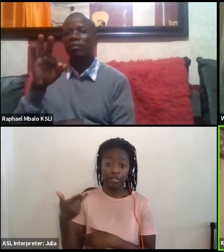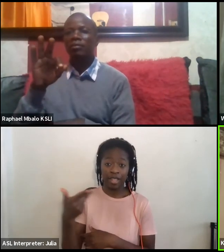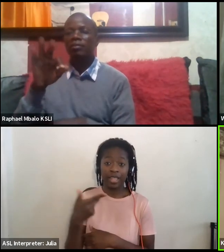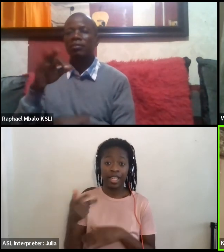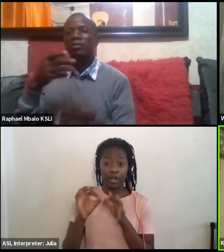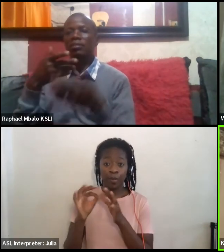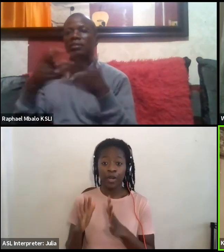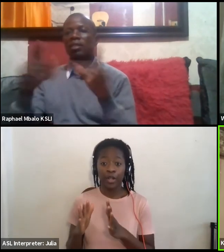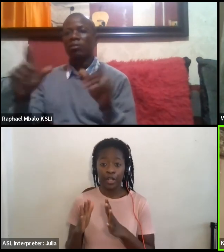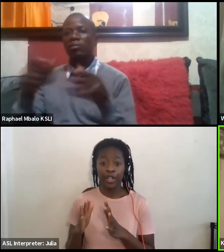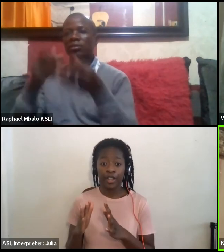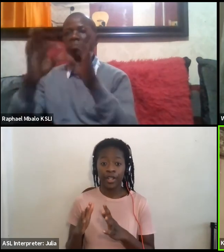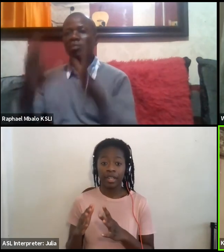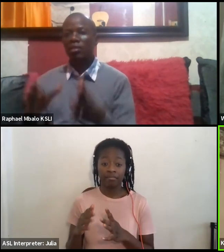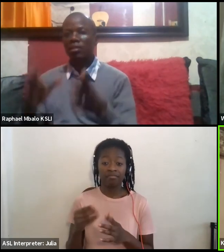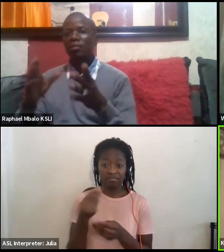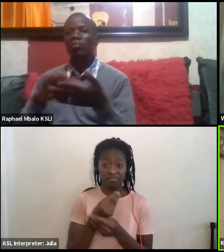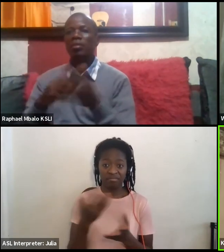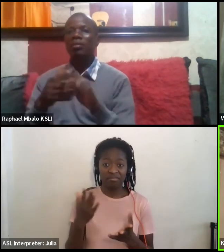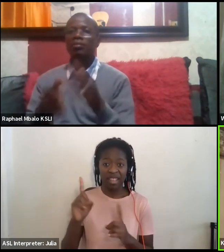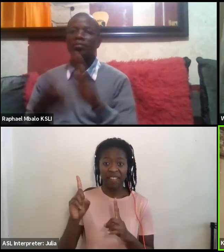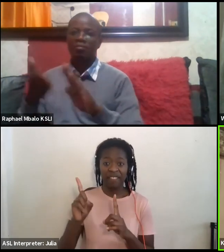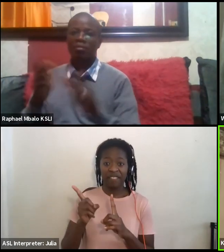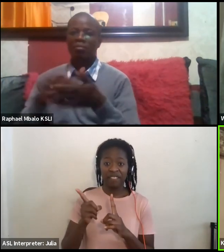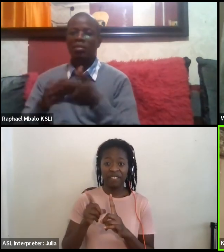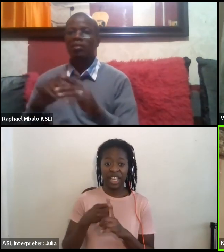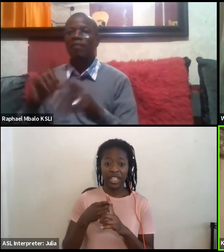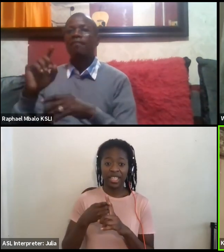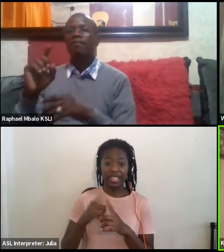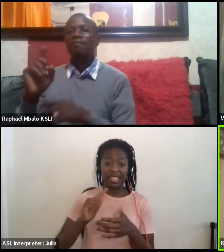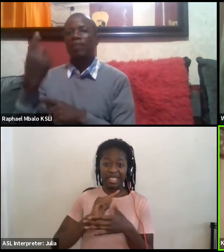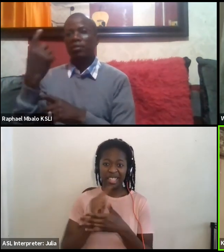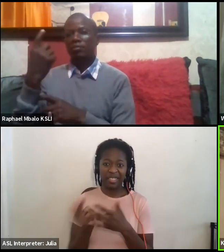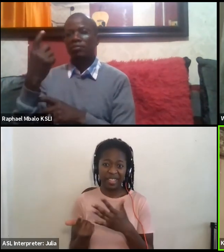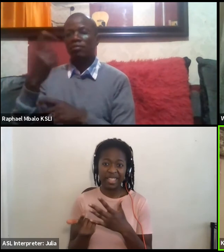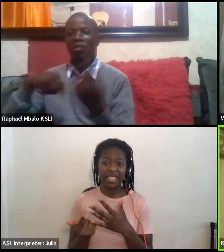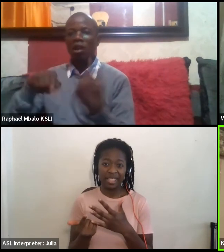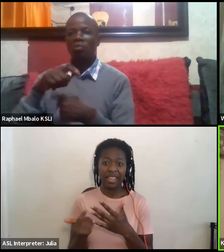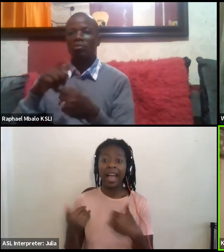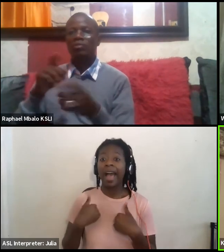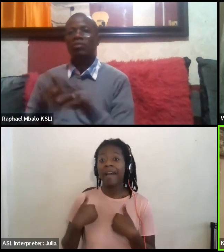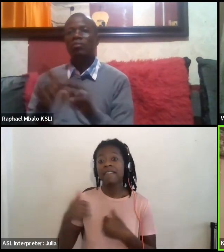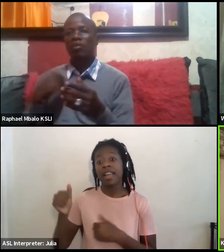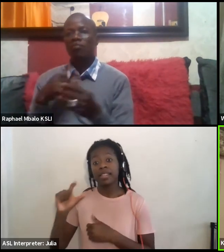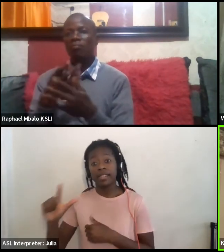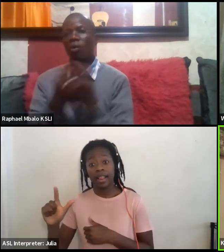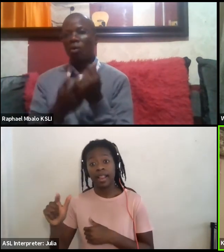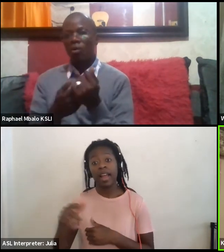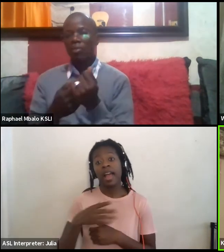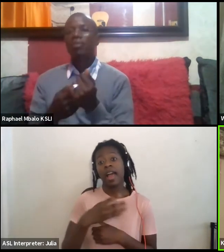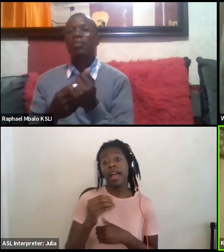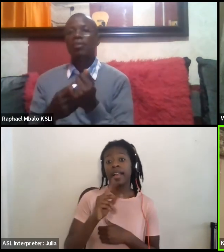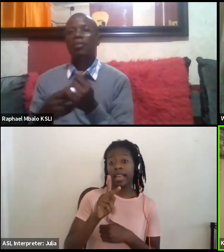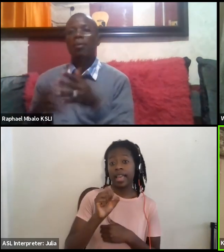Just a quick note that this is actually the first series that HowlRound is doing that has both American sign language and Kenyan sign language interpretation.